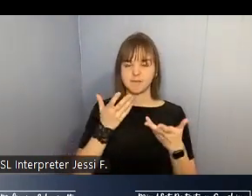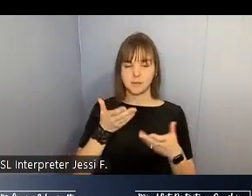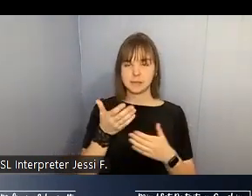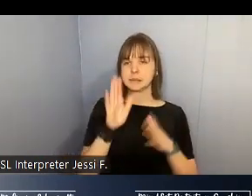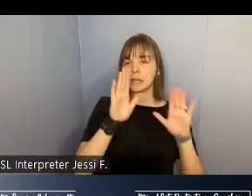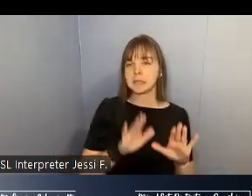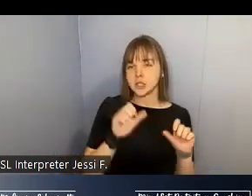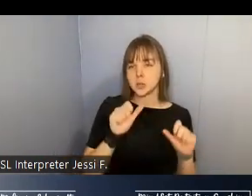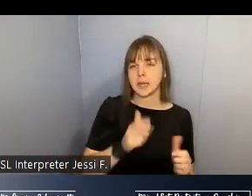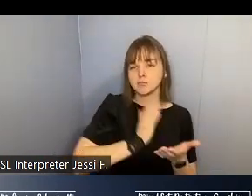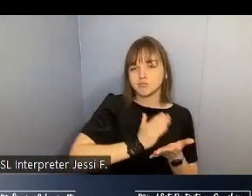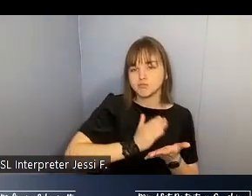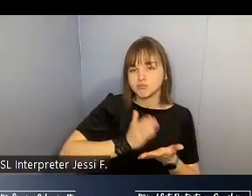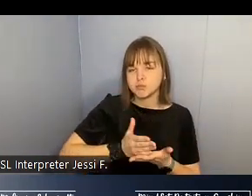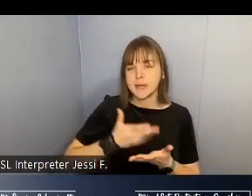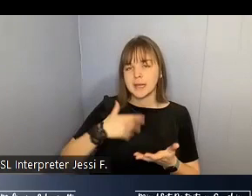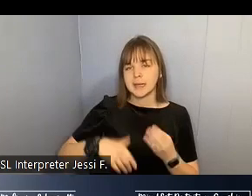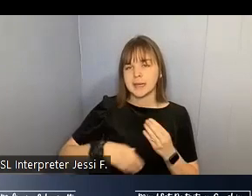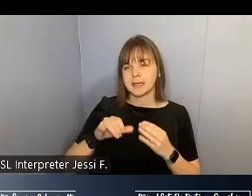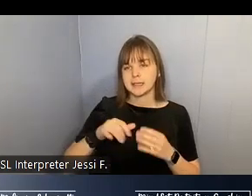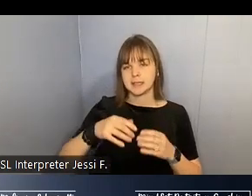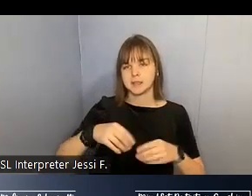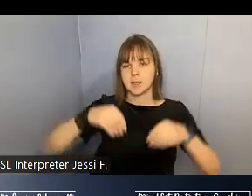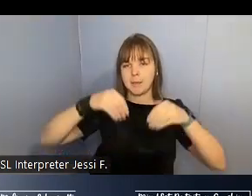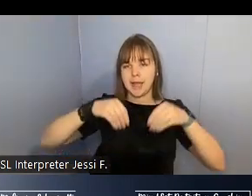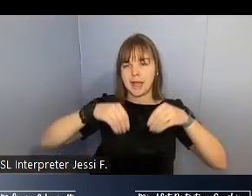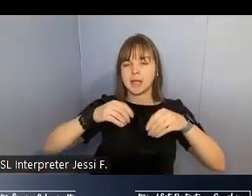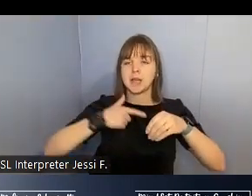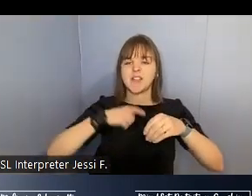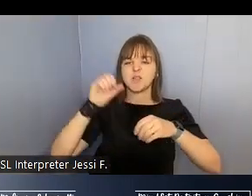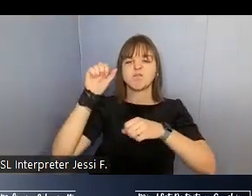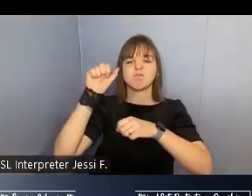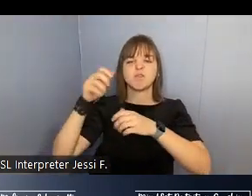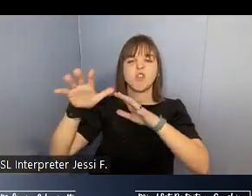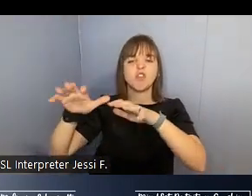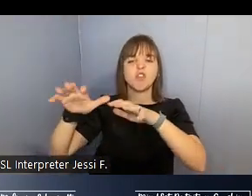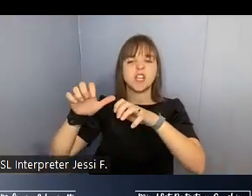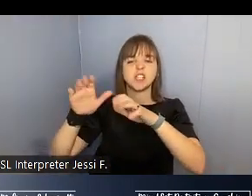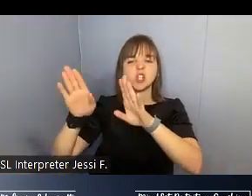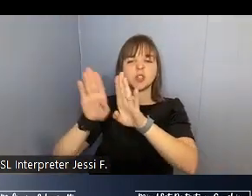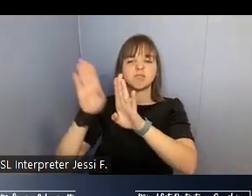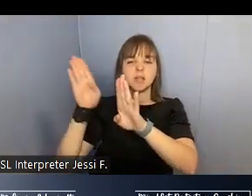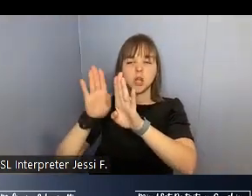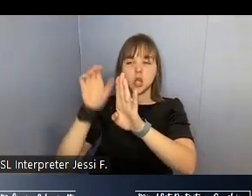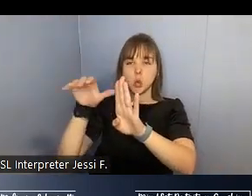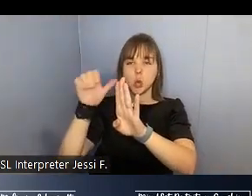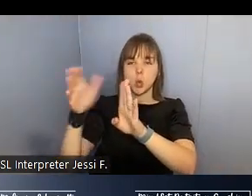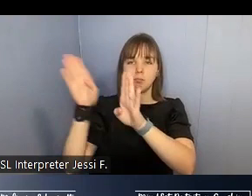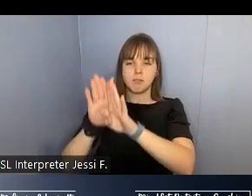So all you got to do is add your liquid as a base, throw in a protein powder, dump in that little baggie, blend it up, and it's ready to go.